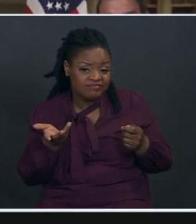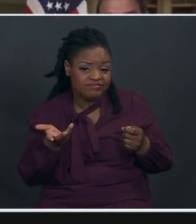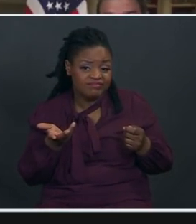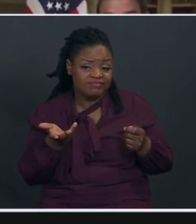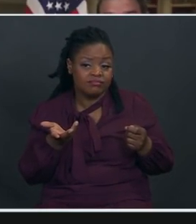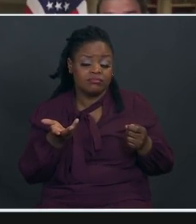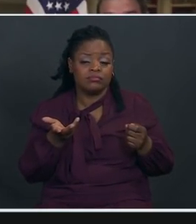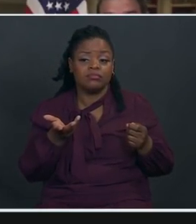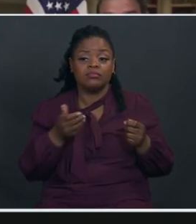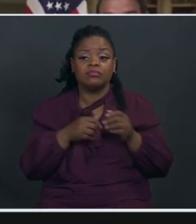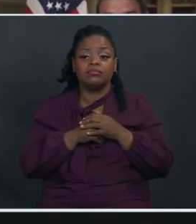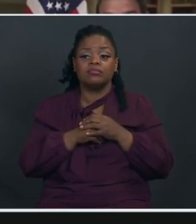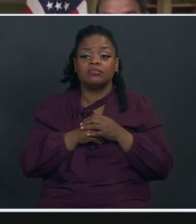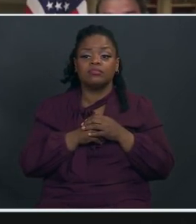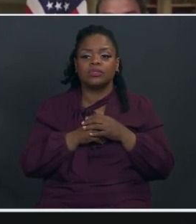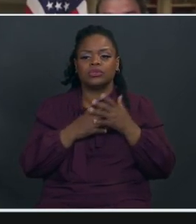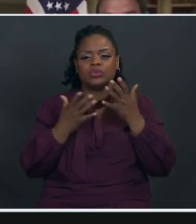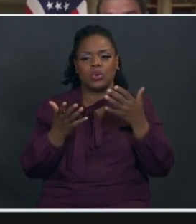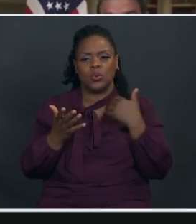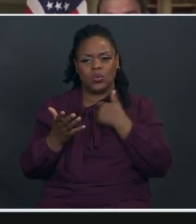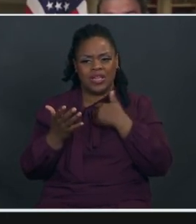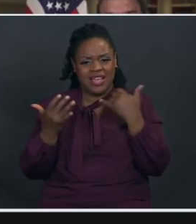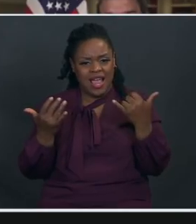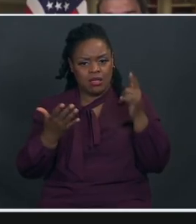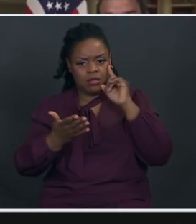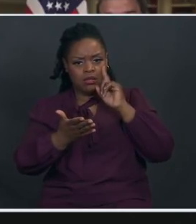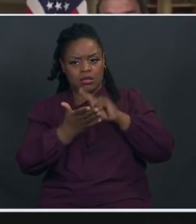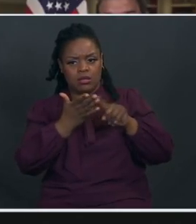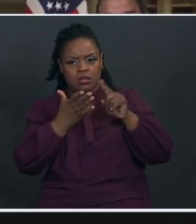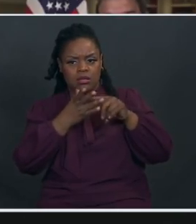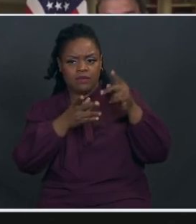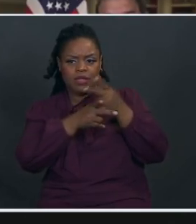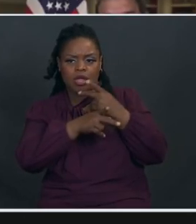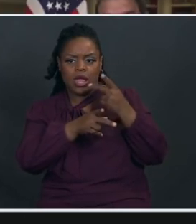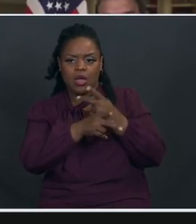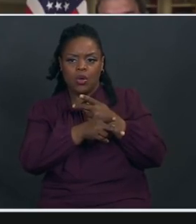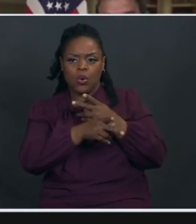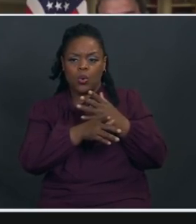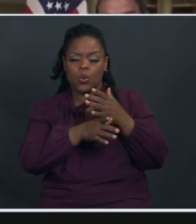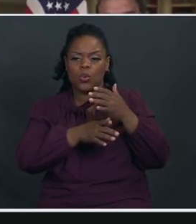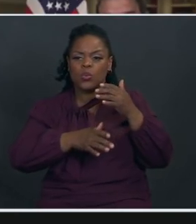and figure out which ones are going to be benign and which ones can potentially effect disease outcomes